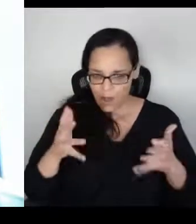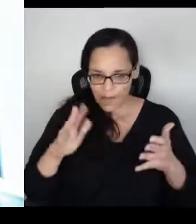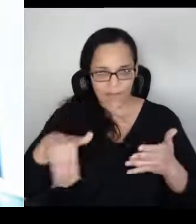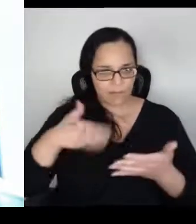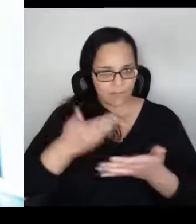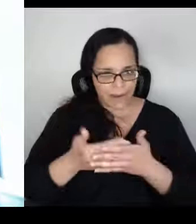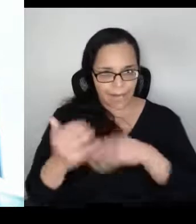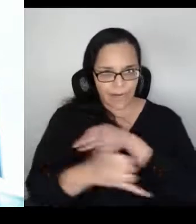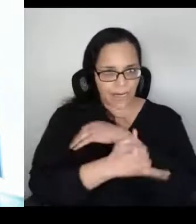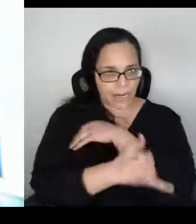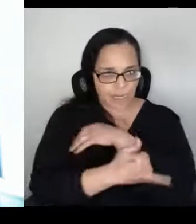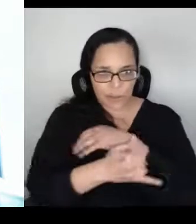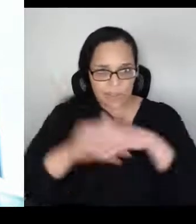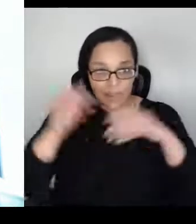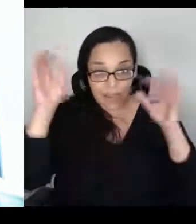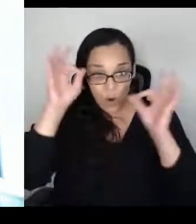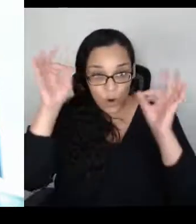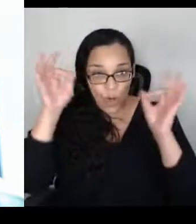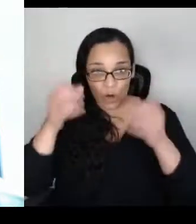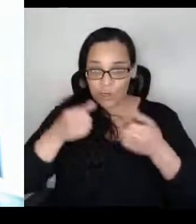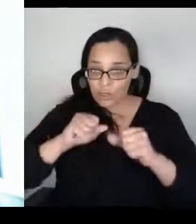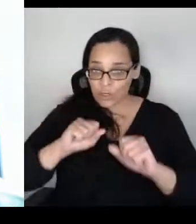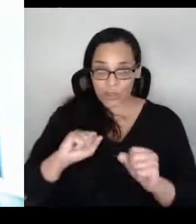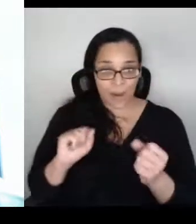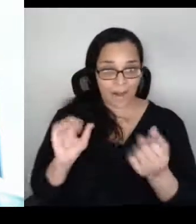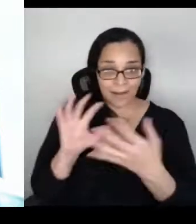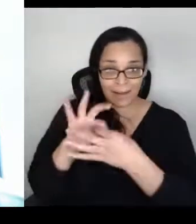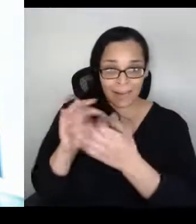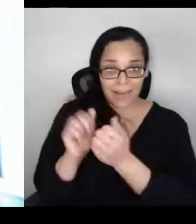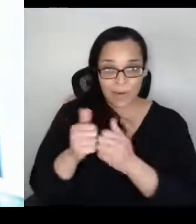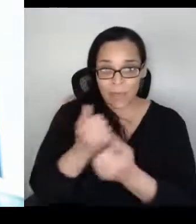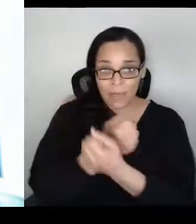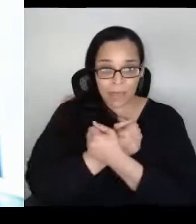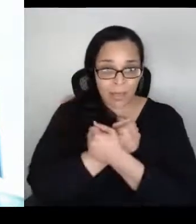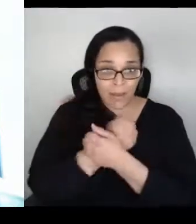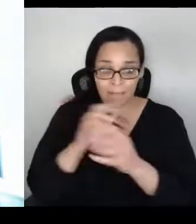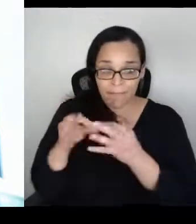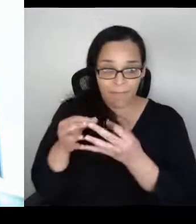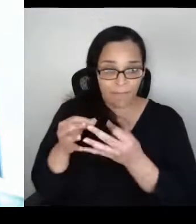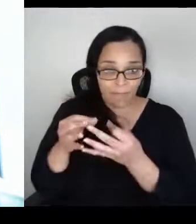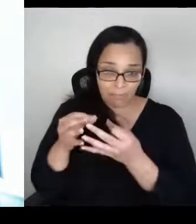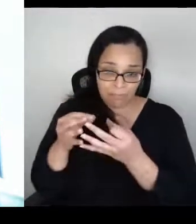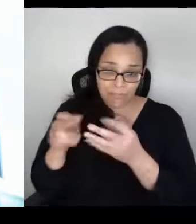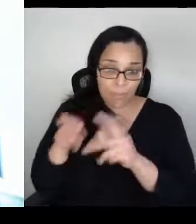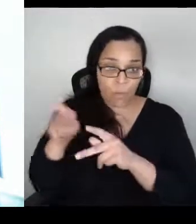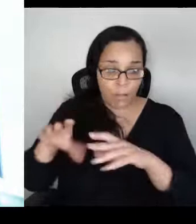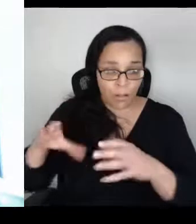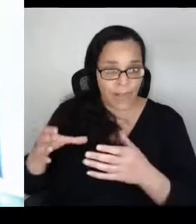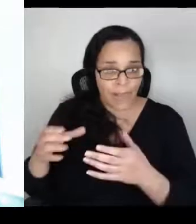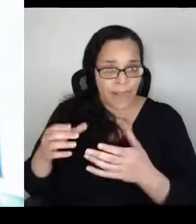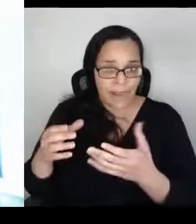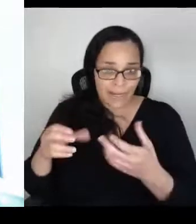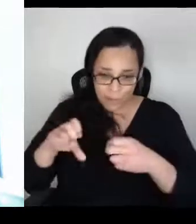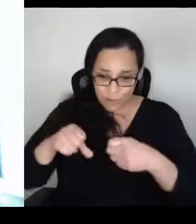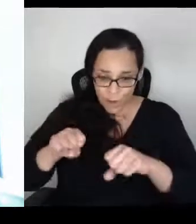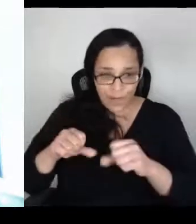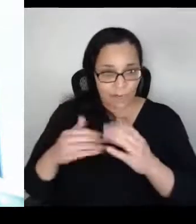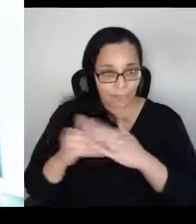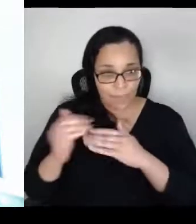with loved ones or community, to build community here. And I couldn't imagine what my experience would've been like